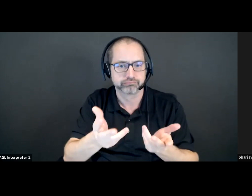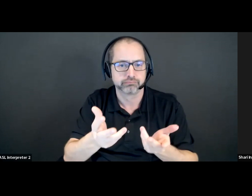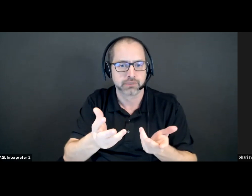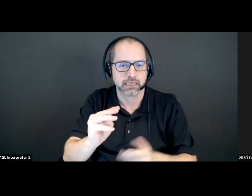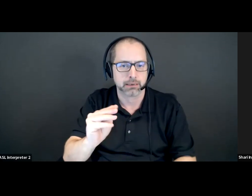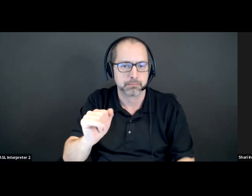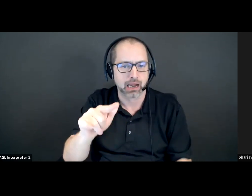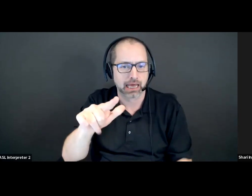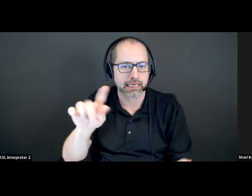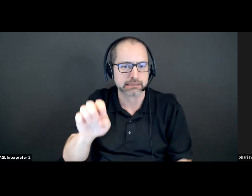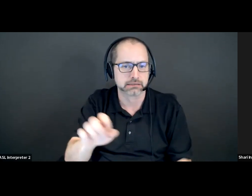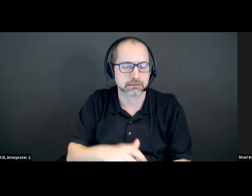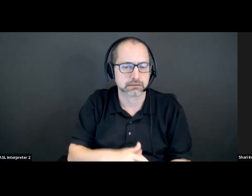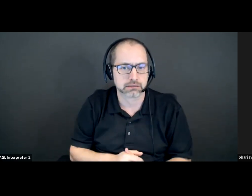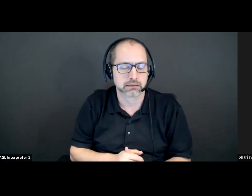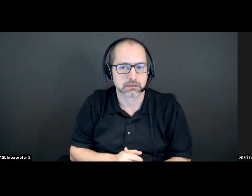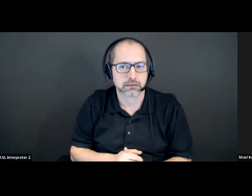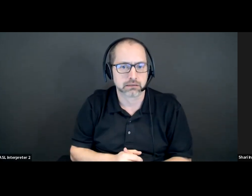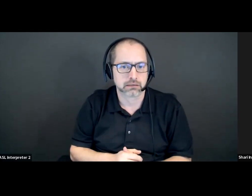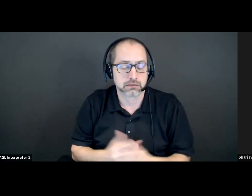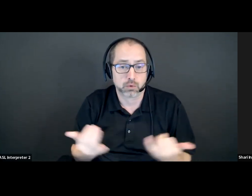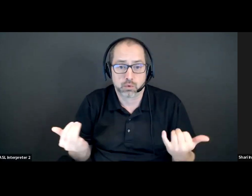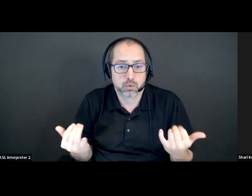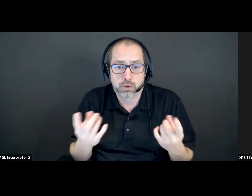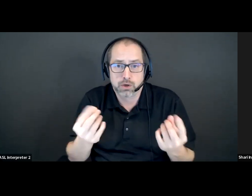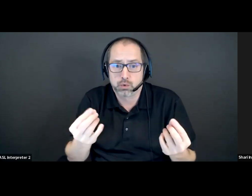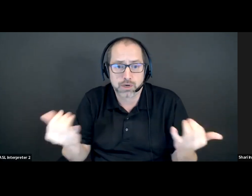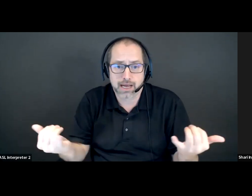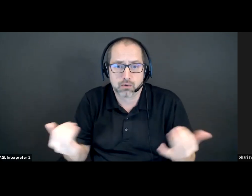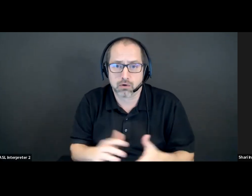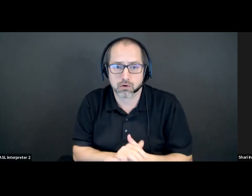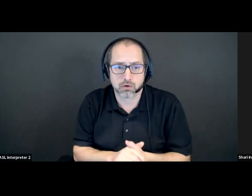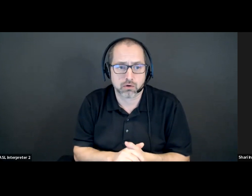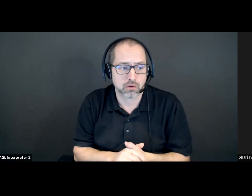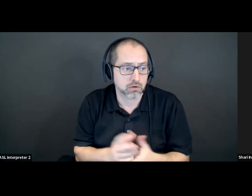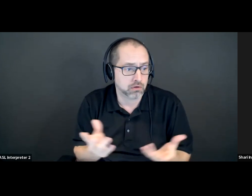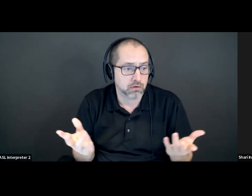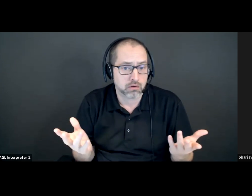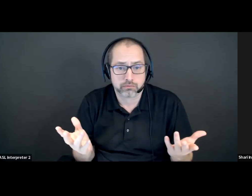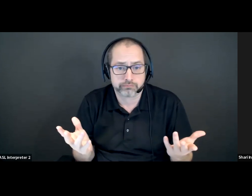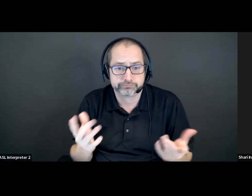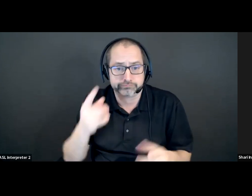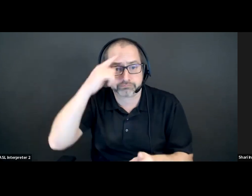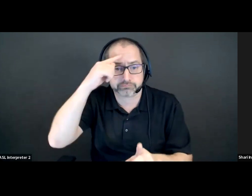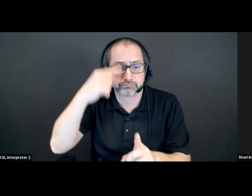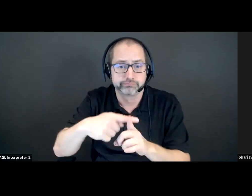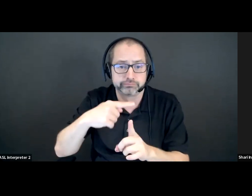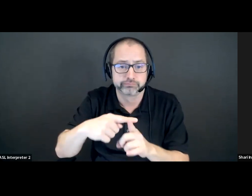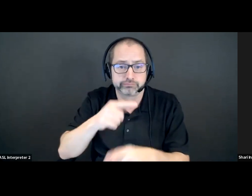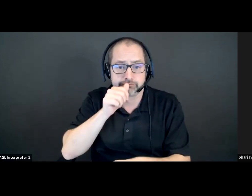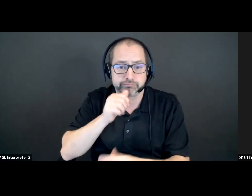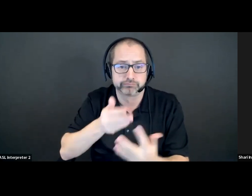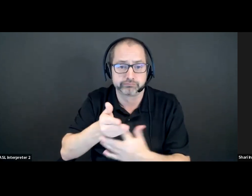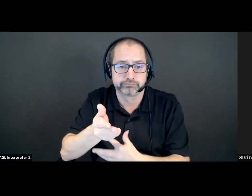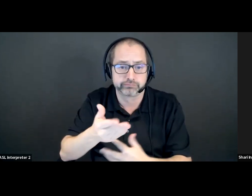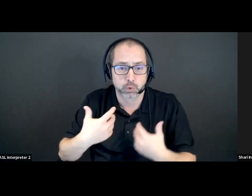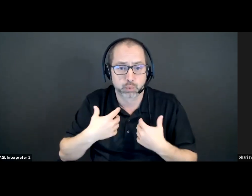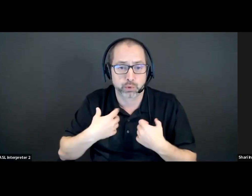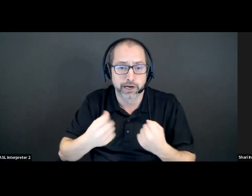So where do we go from here? Well, keep on keeping on, recovery that's what I have to focus on.